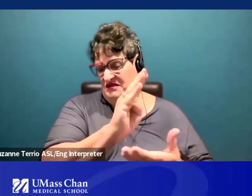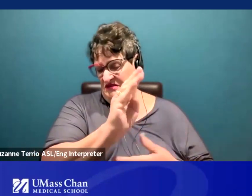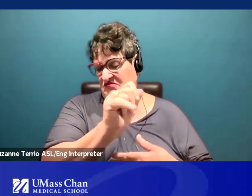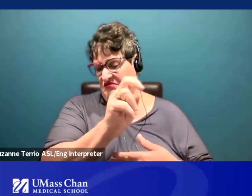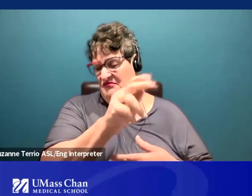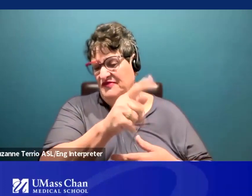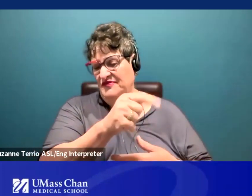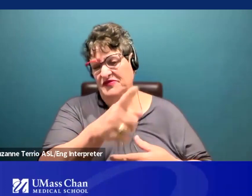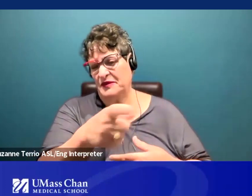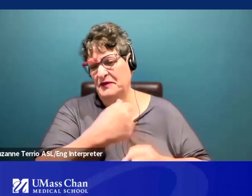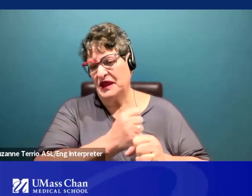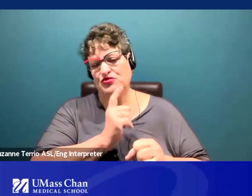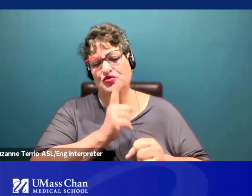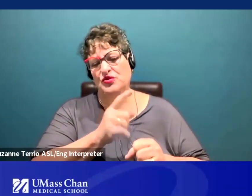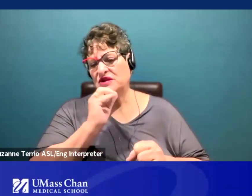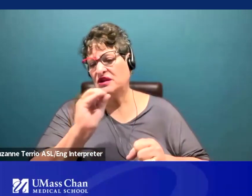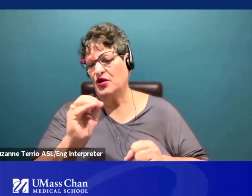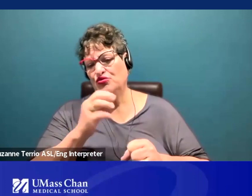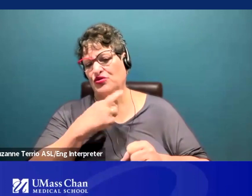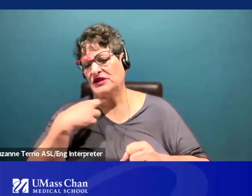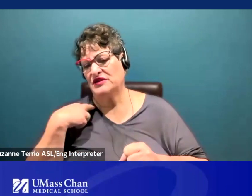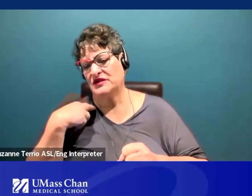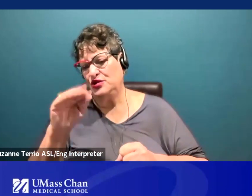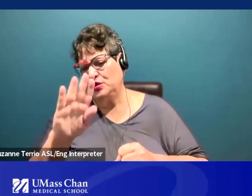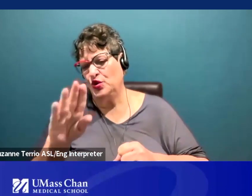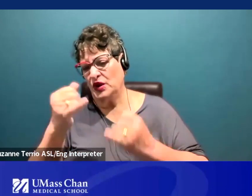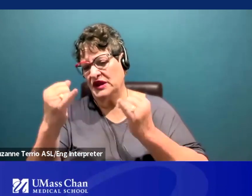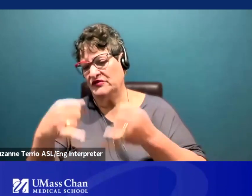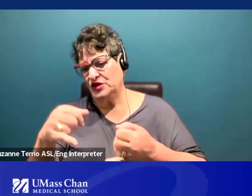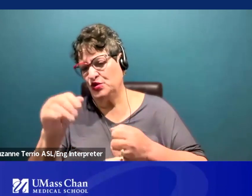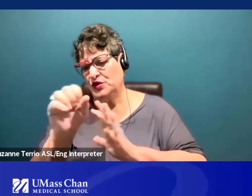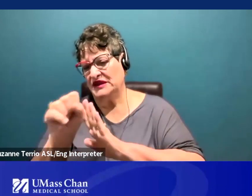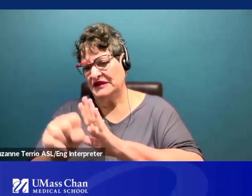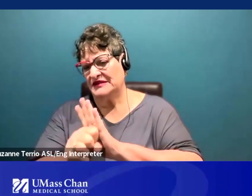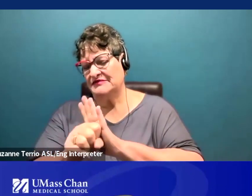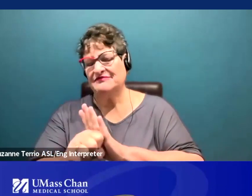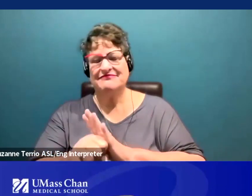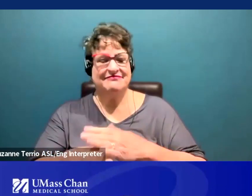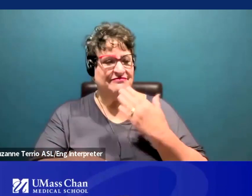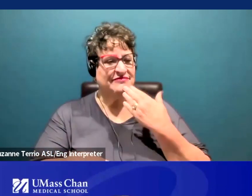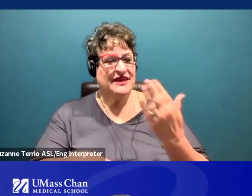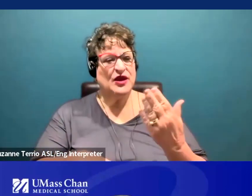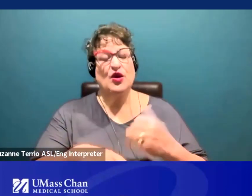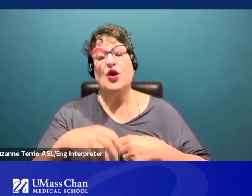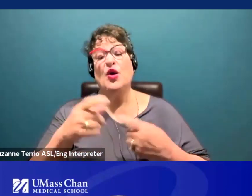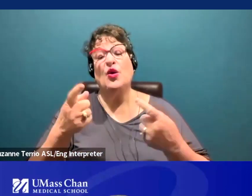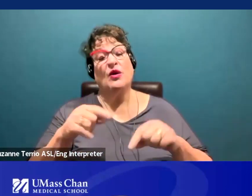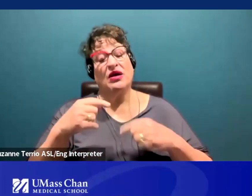Great. Thank you. And then another question is, when your client doesn't have a supportive community,